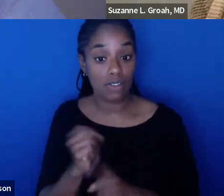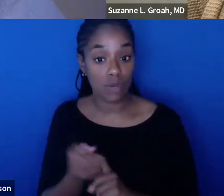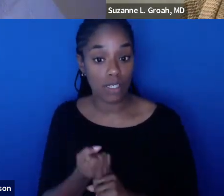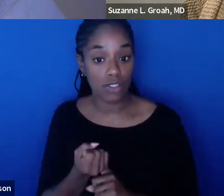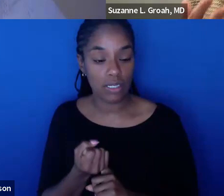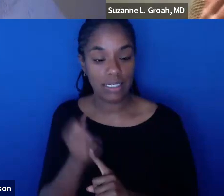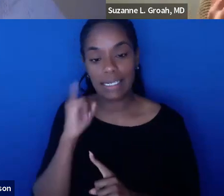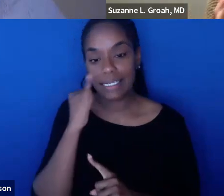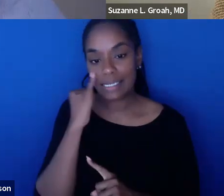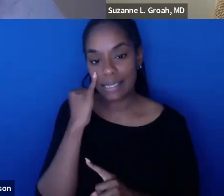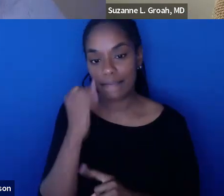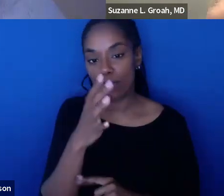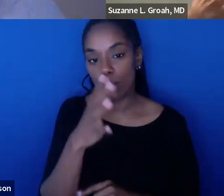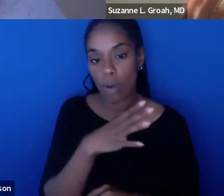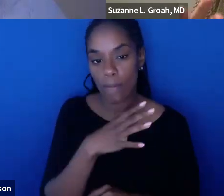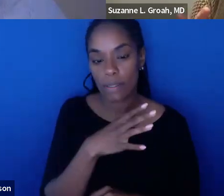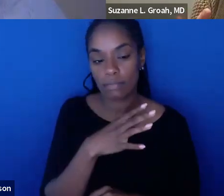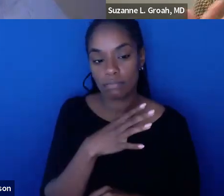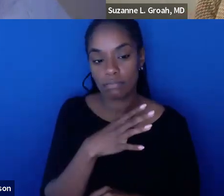woman has gone through menopause.